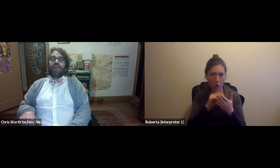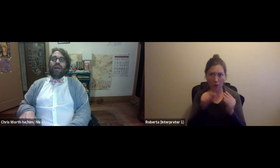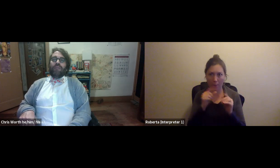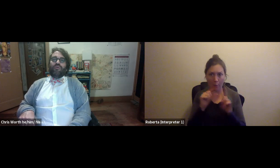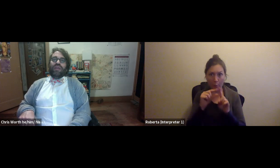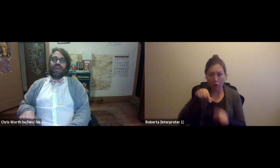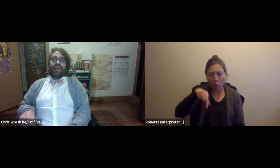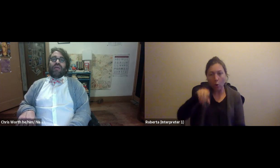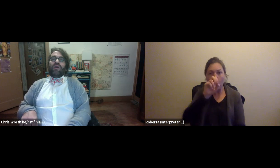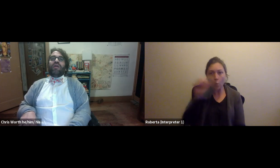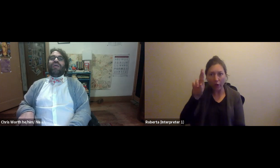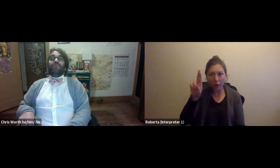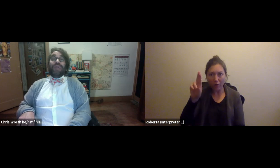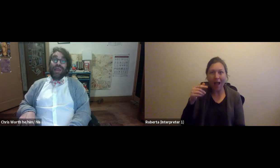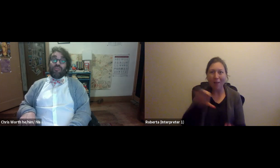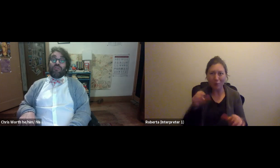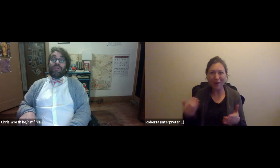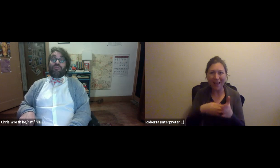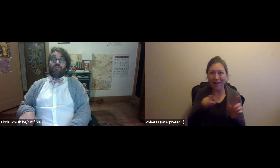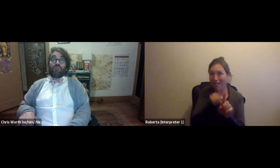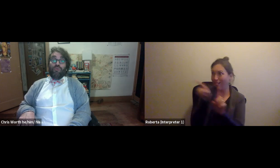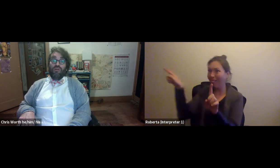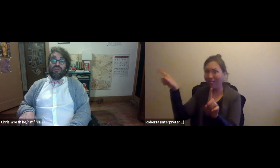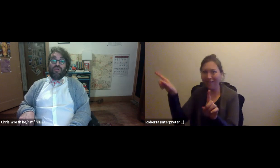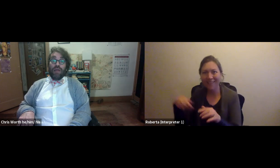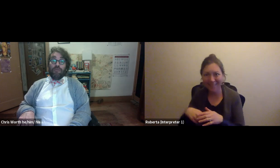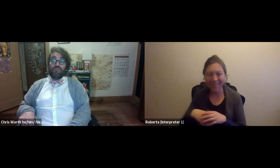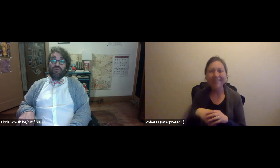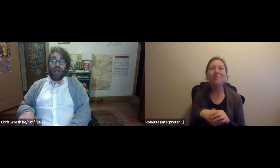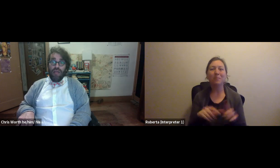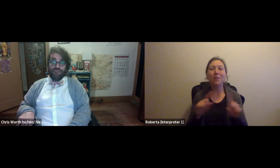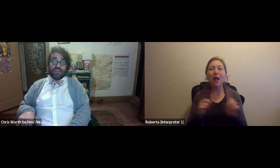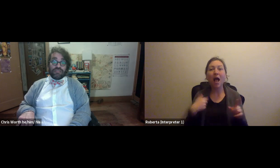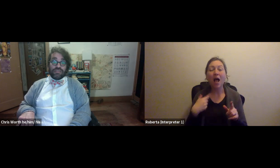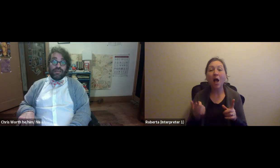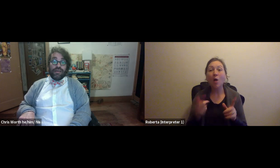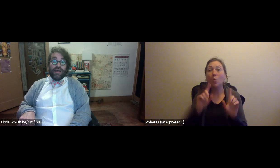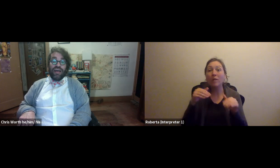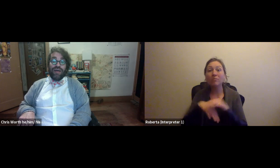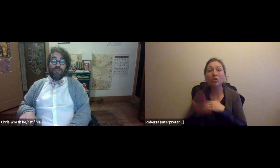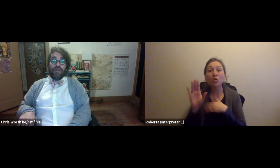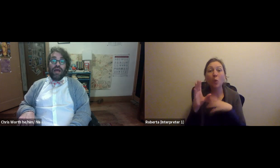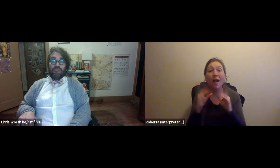I'm doing it again, but I didn't learn about the word queer until I went to a conference. I was